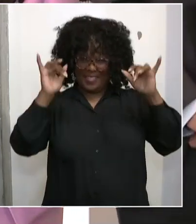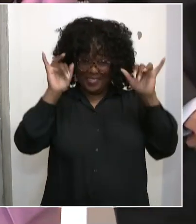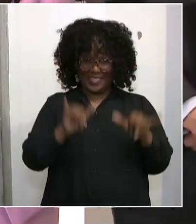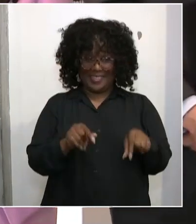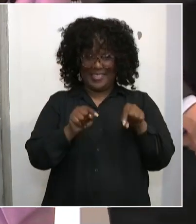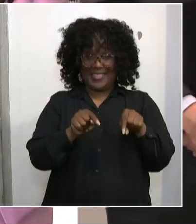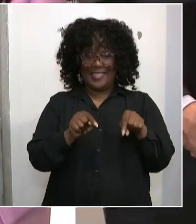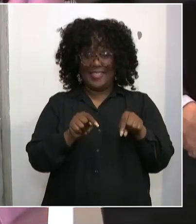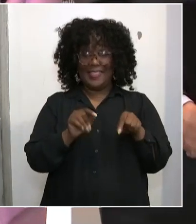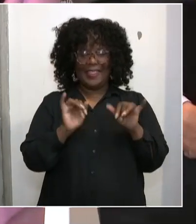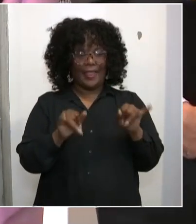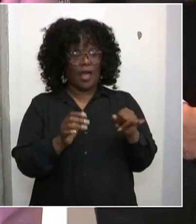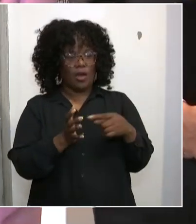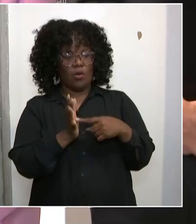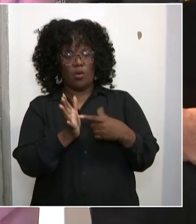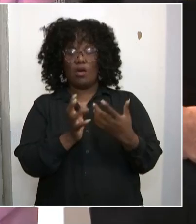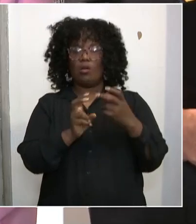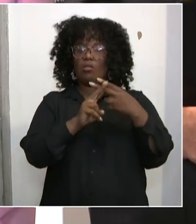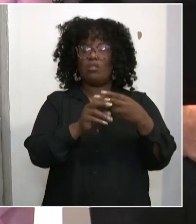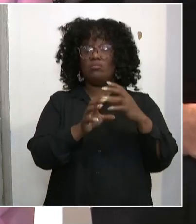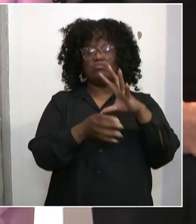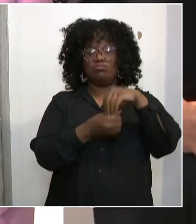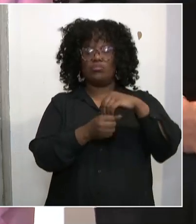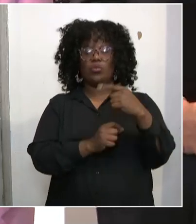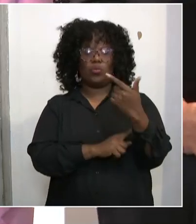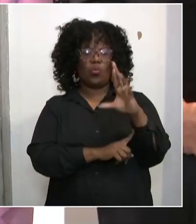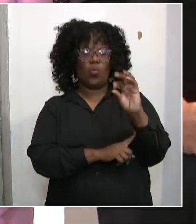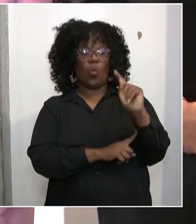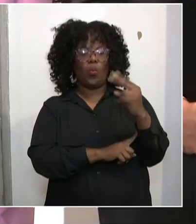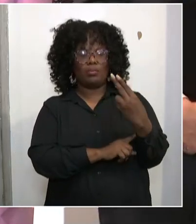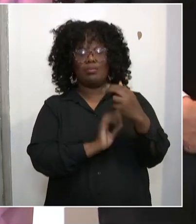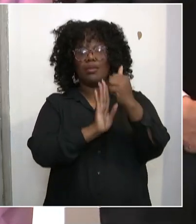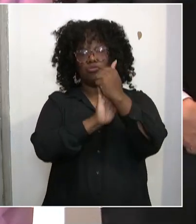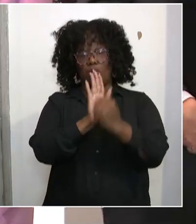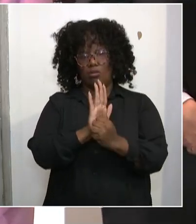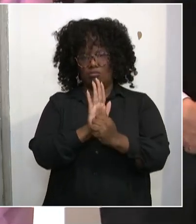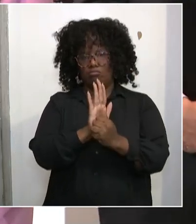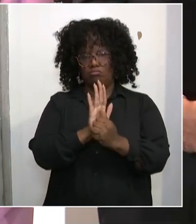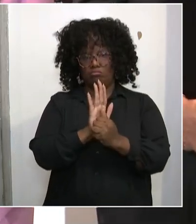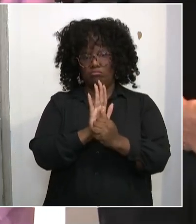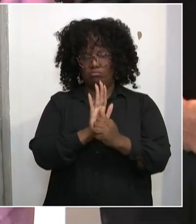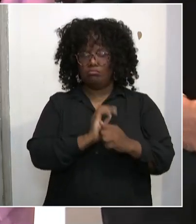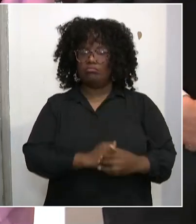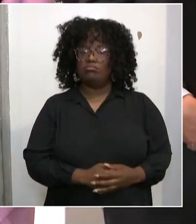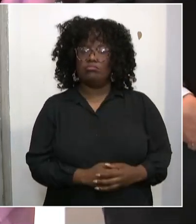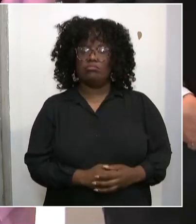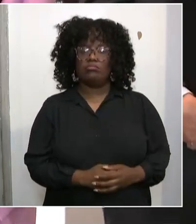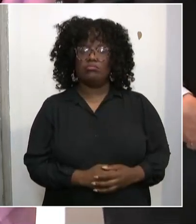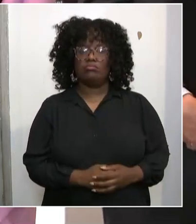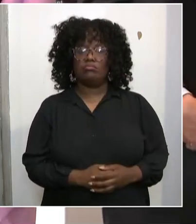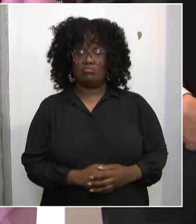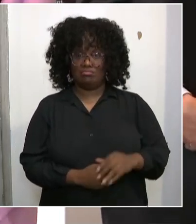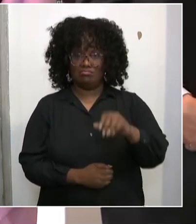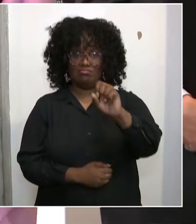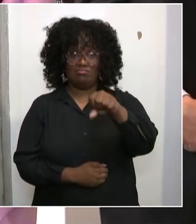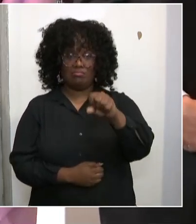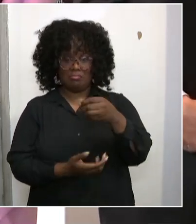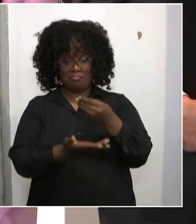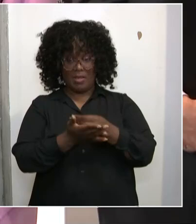Uh, and you heard that is from Attracting World Pride where we invested a lot of money, uh, to bring people, uh, to,